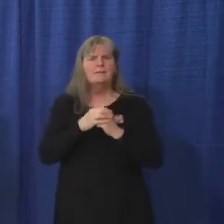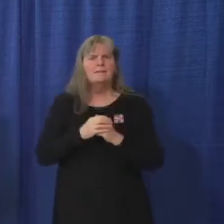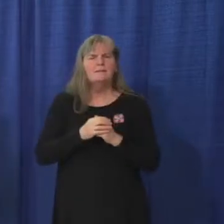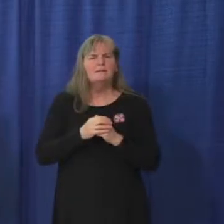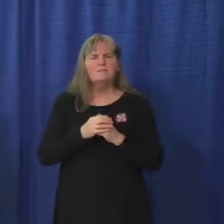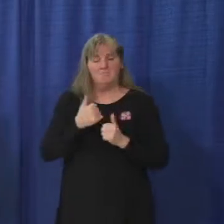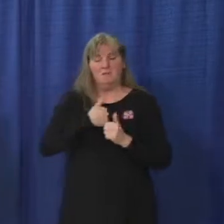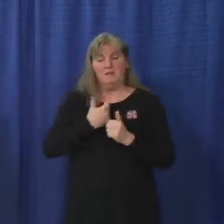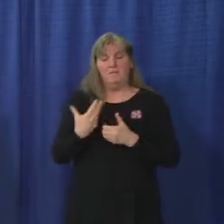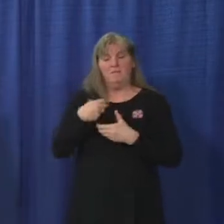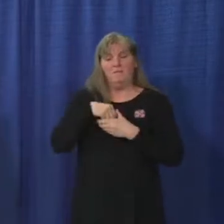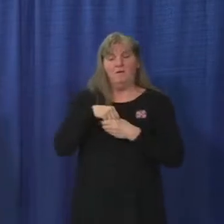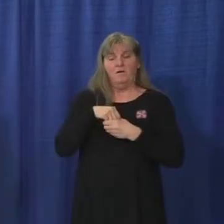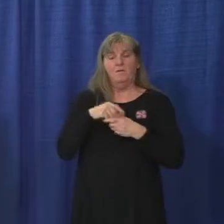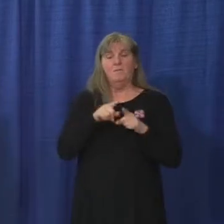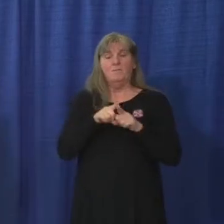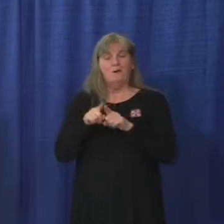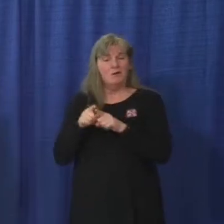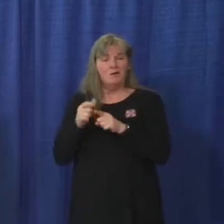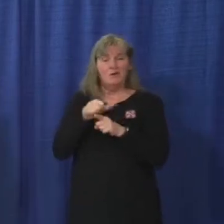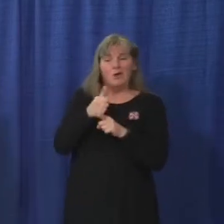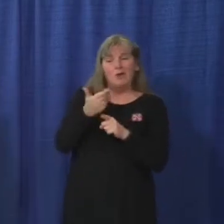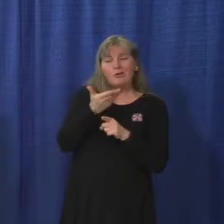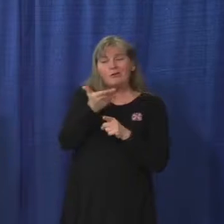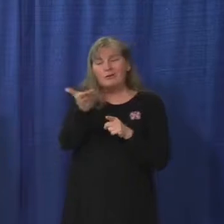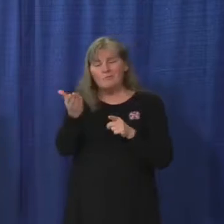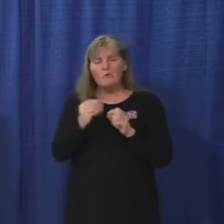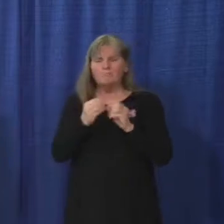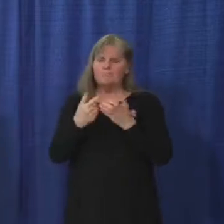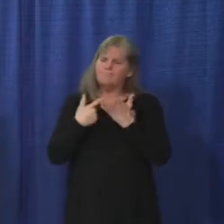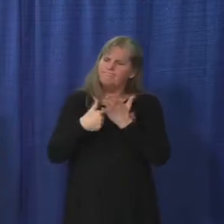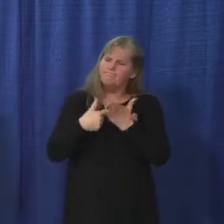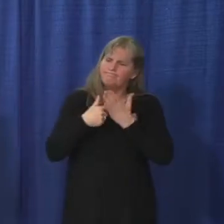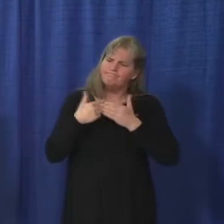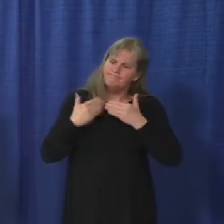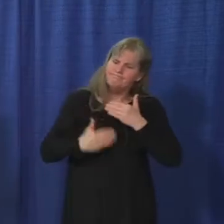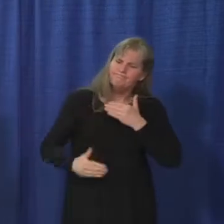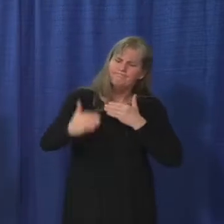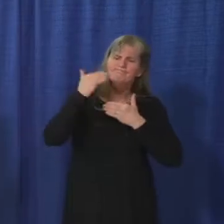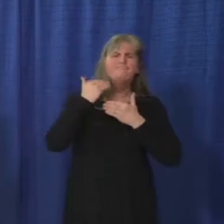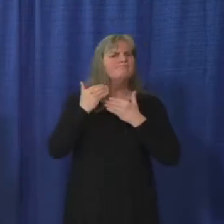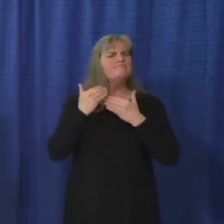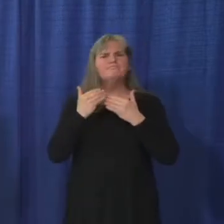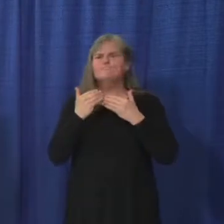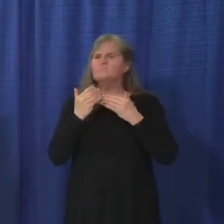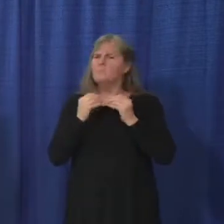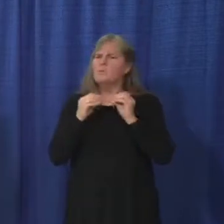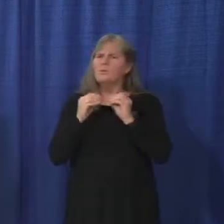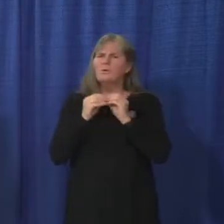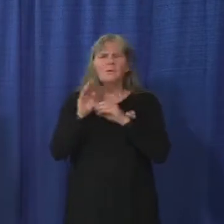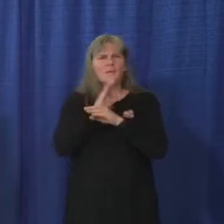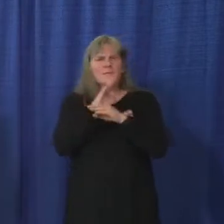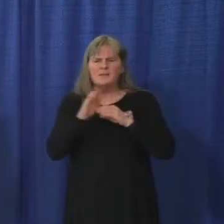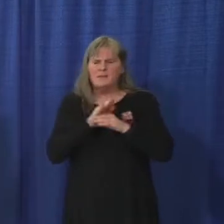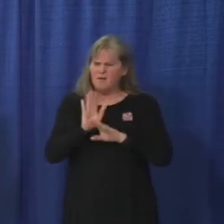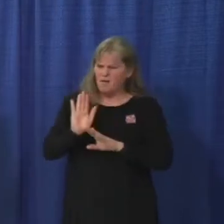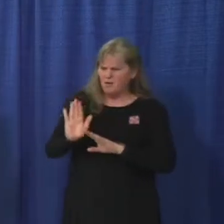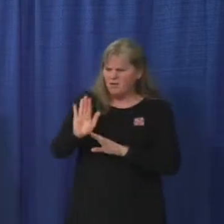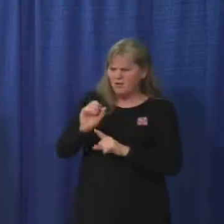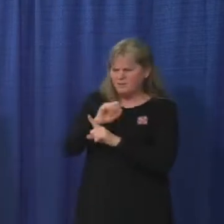having continuous conversations with the private sector to understand the reality day-to-day and again going back